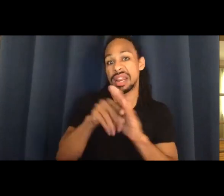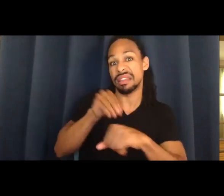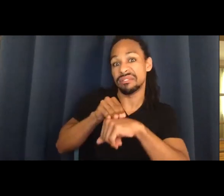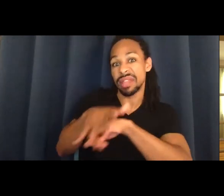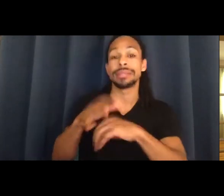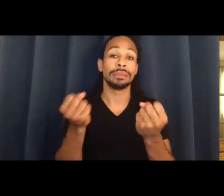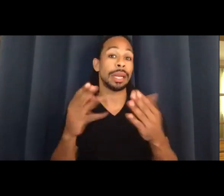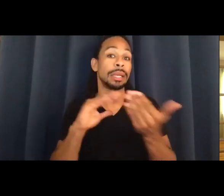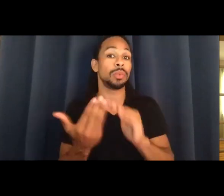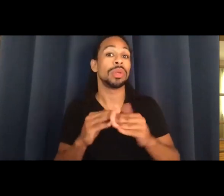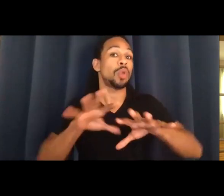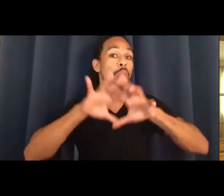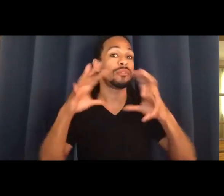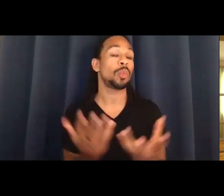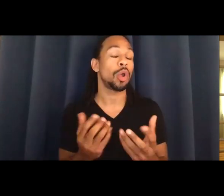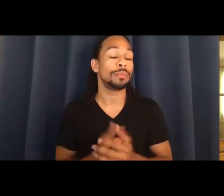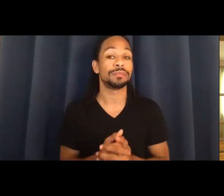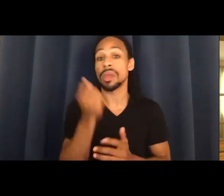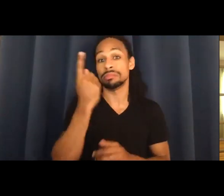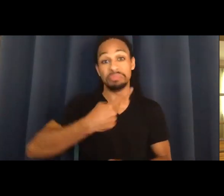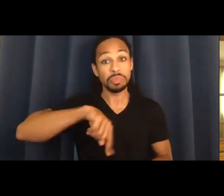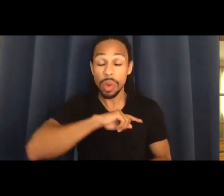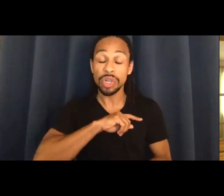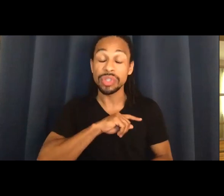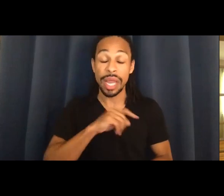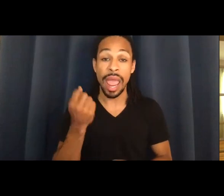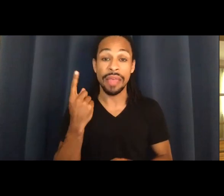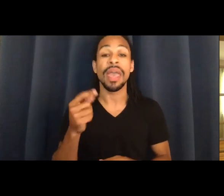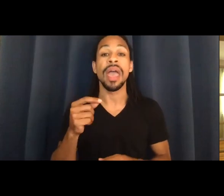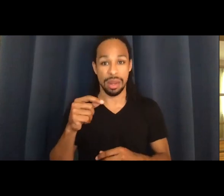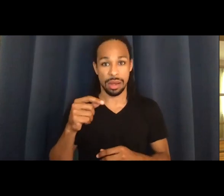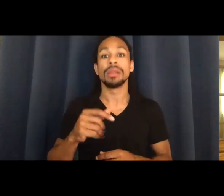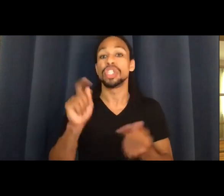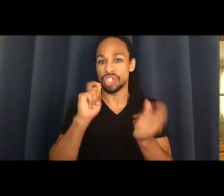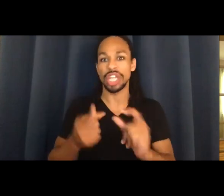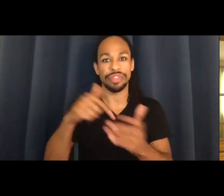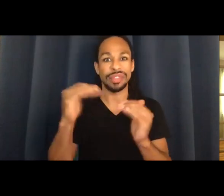changing these inequities are shared responsibility as our roles